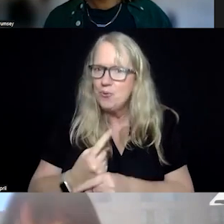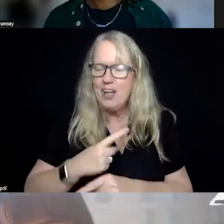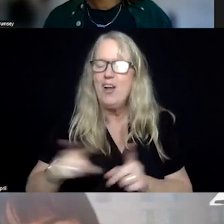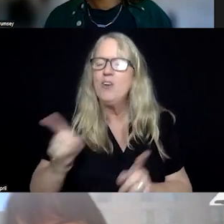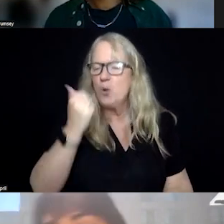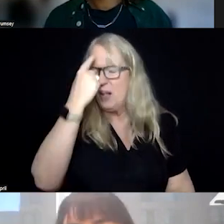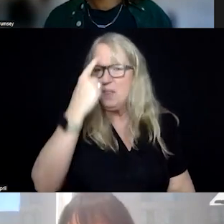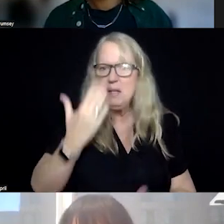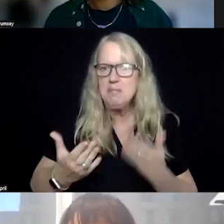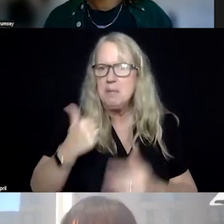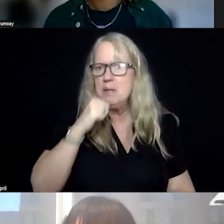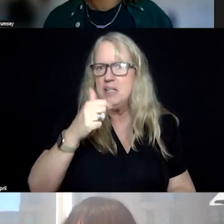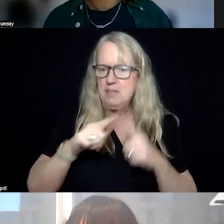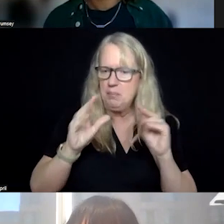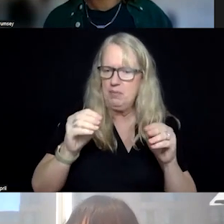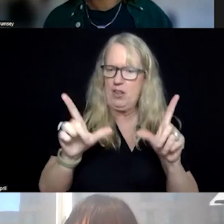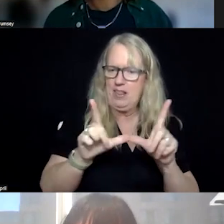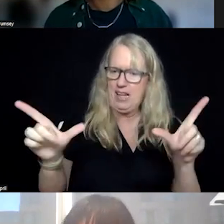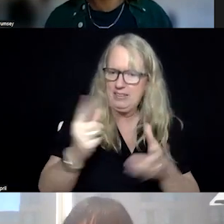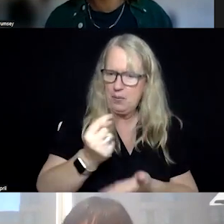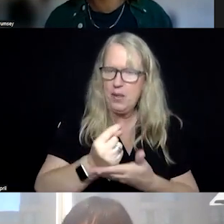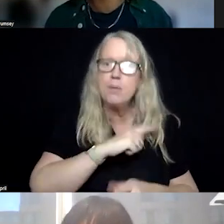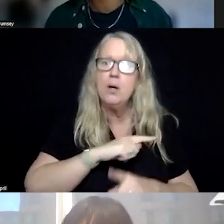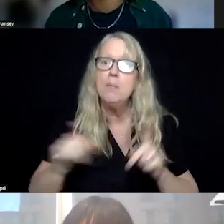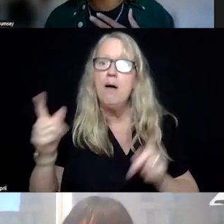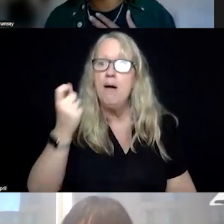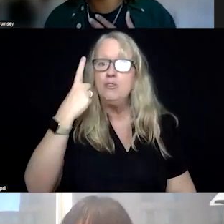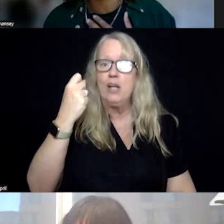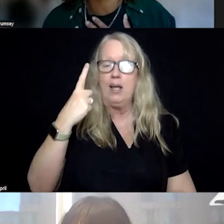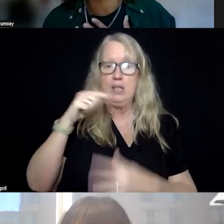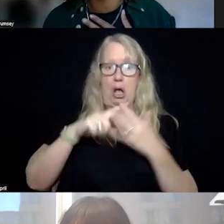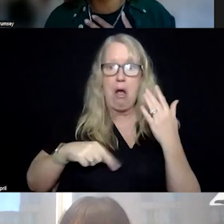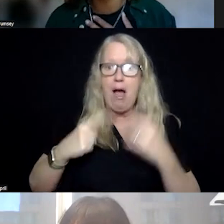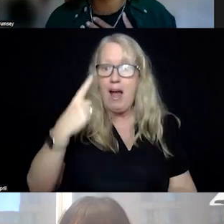THAT WE DID NOT INCLUDE A LICENSED THERAPIST IN THIS. I HEARD ABOUT